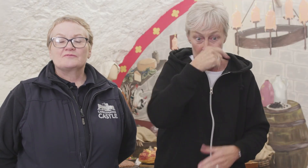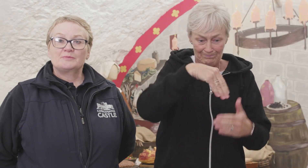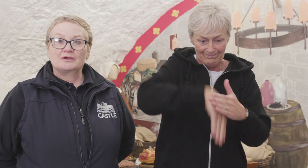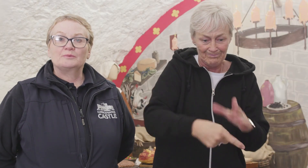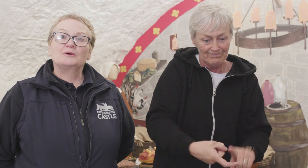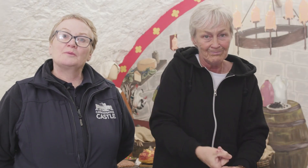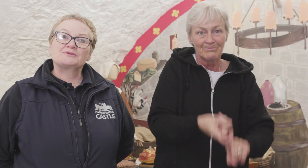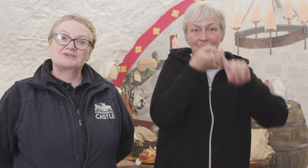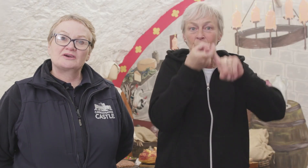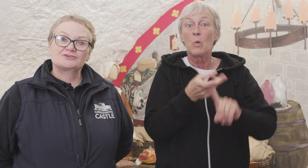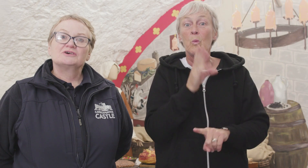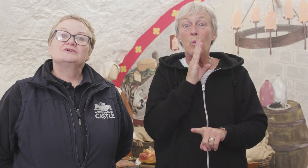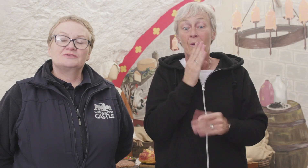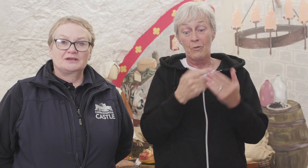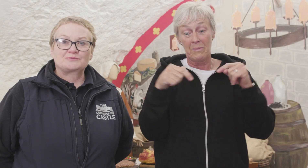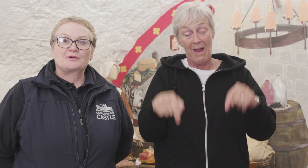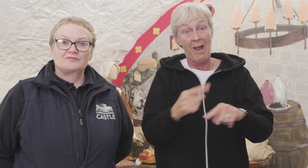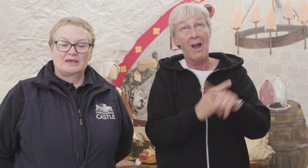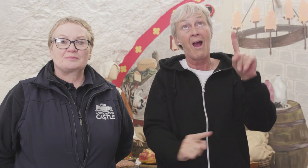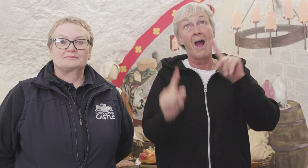From here, we'll go up the stairs to the next part of the cape.